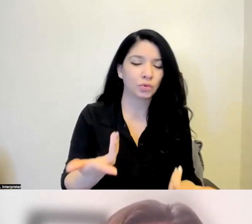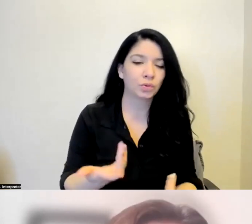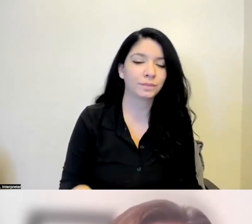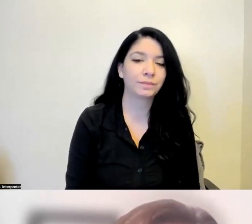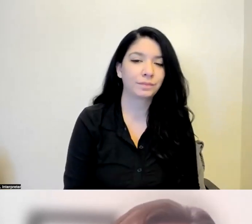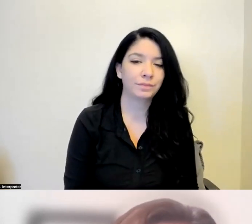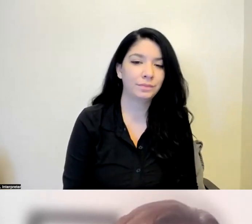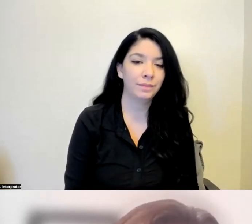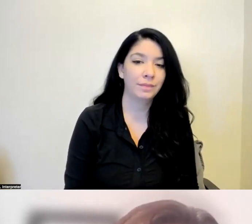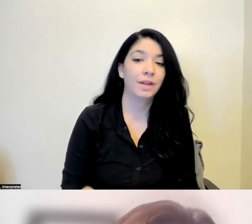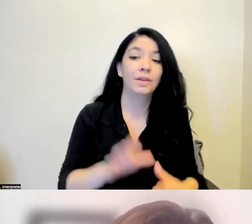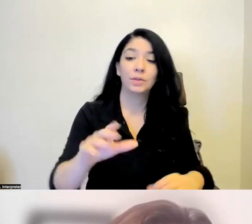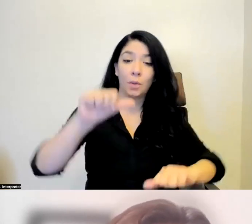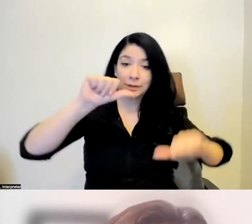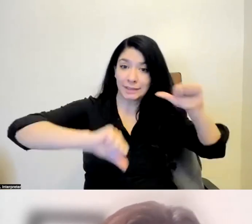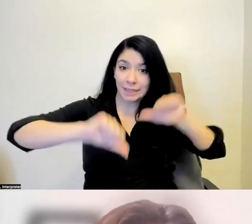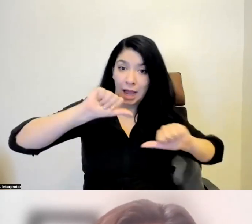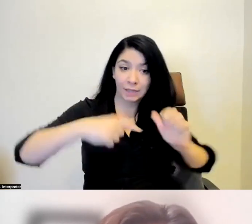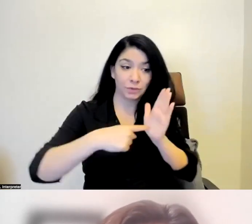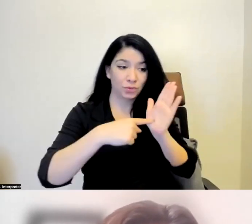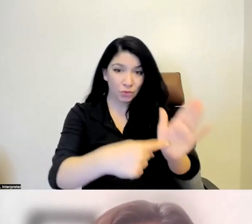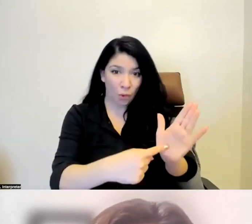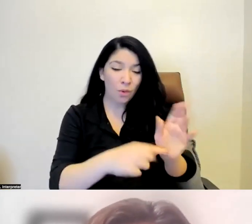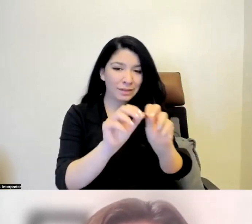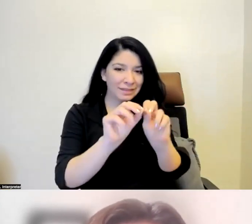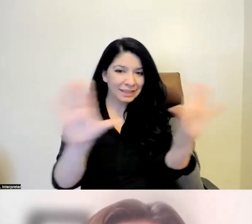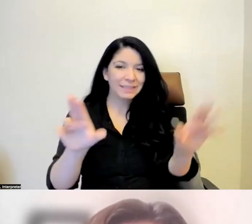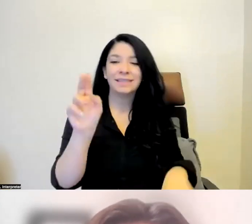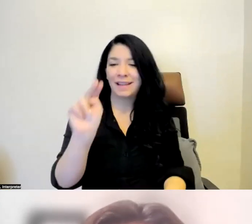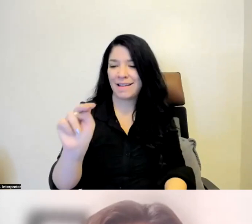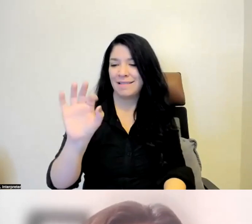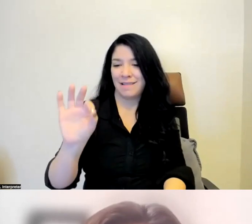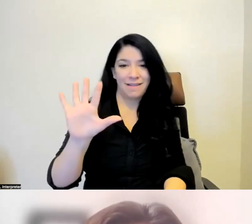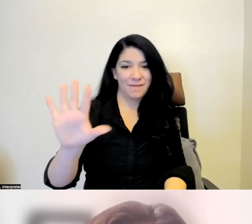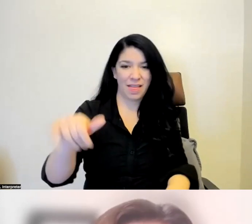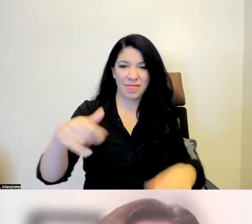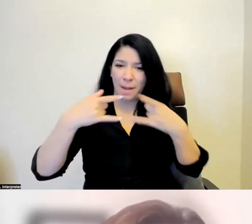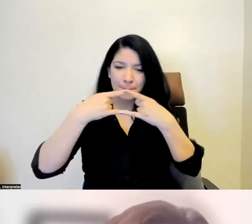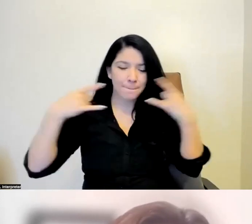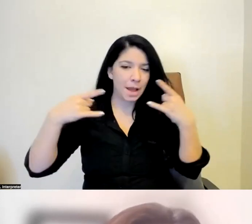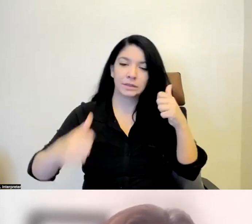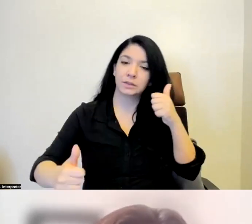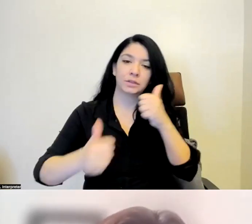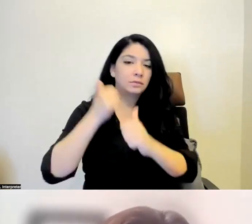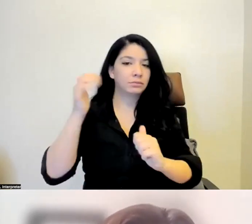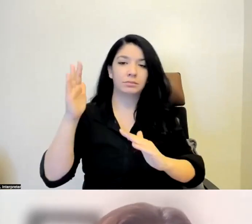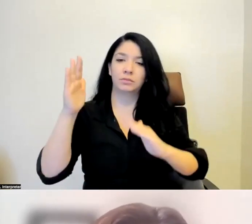the science is really clear that N-95 is the most effective mask. And there is many studies, easily